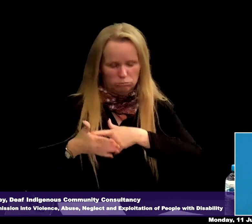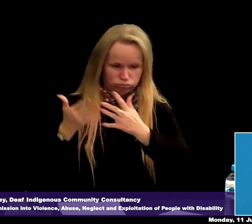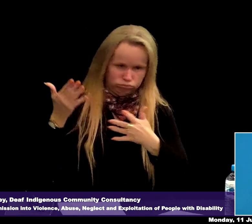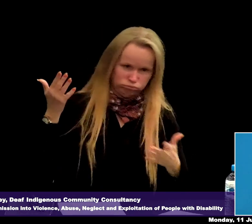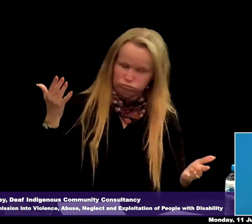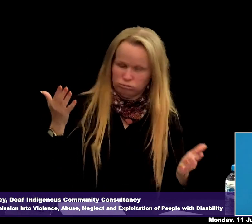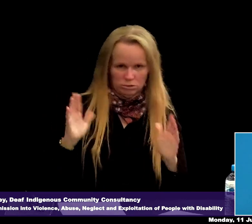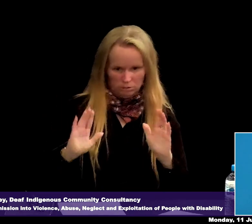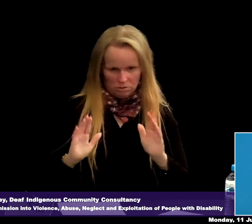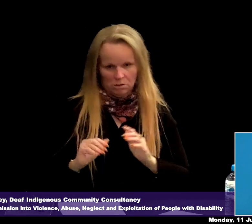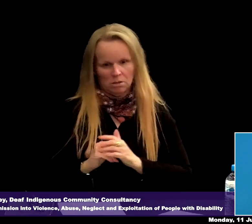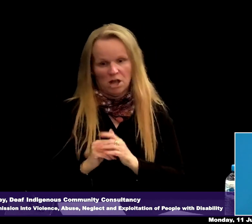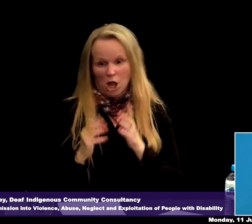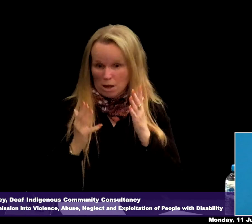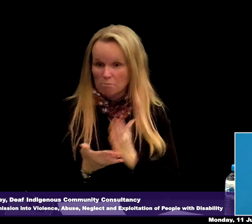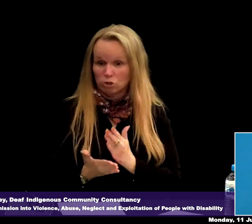Racism, discrimination, and so forth.